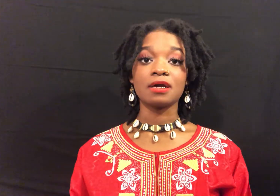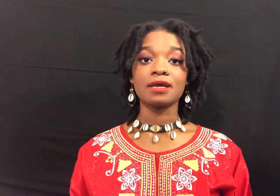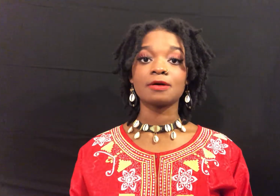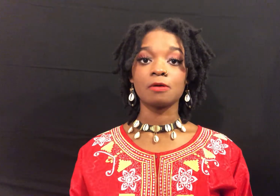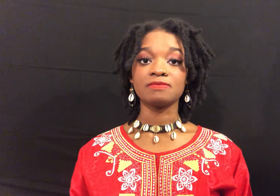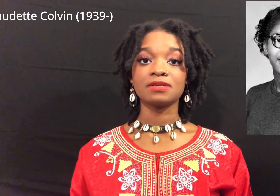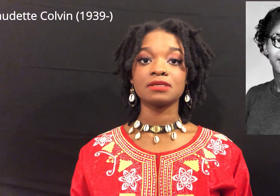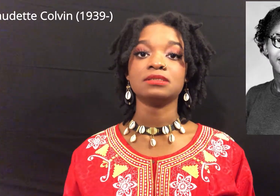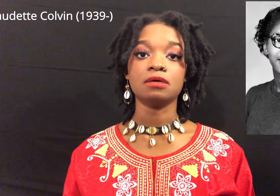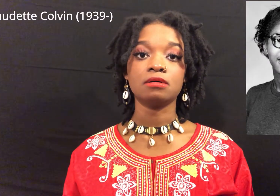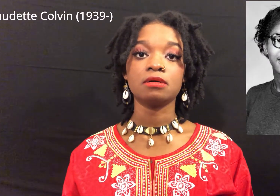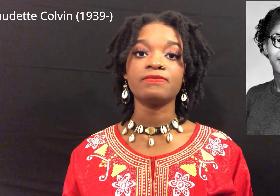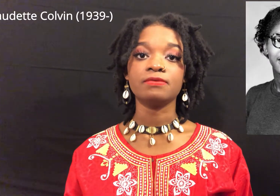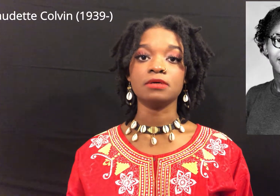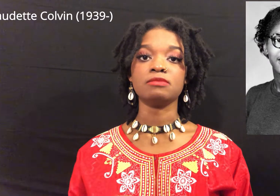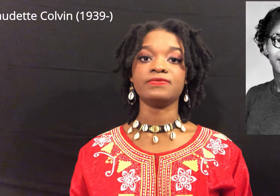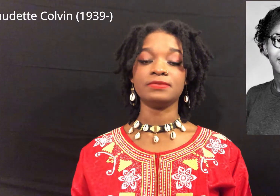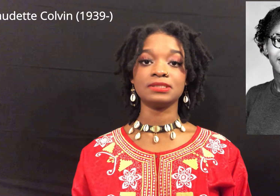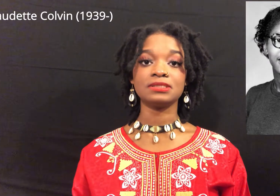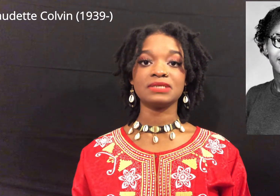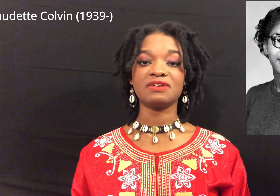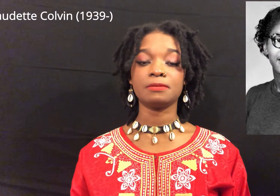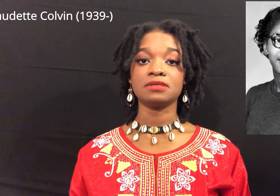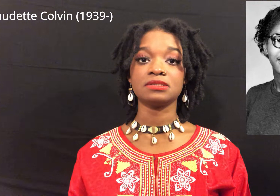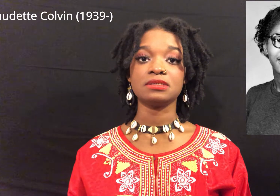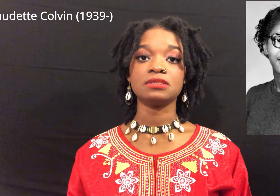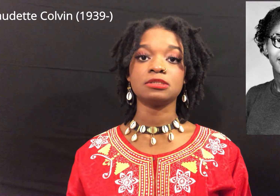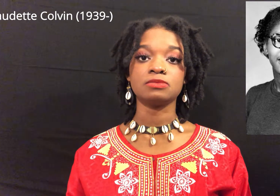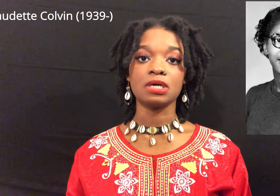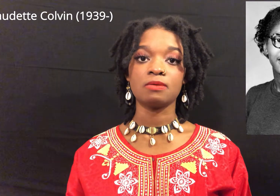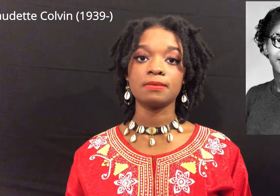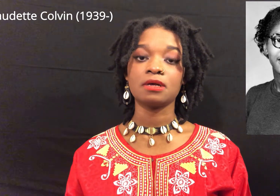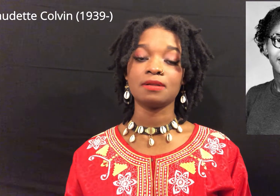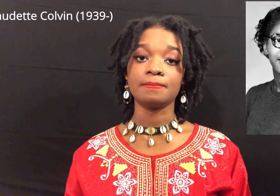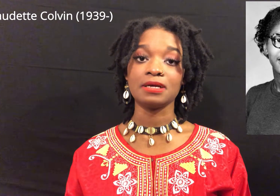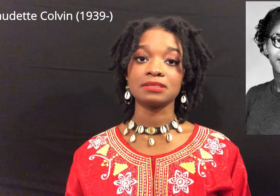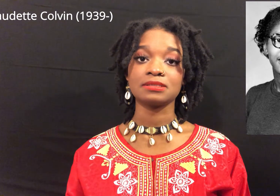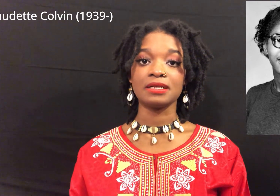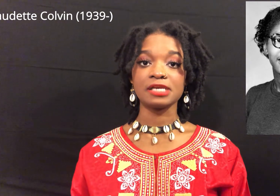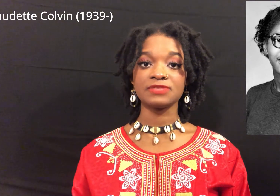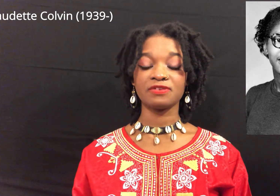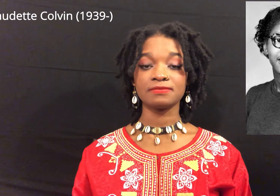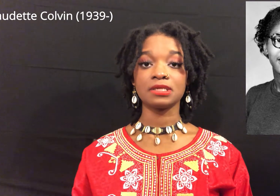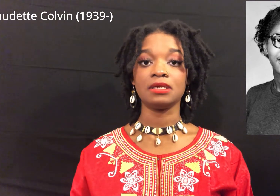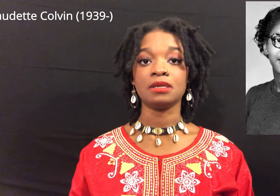Claudette Colvin was known for refusing to give up her seat on the bus to a white woman at age 15,